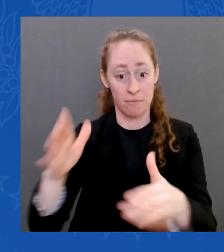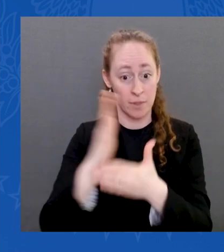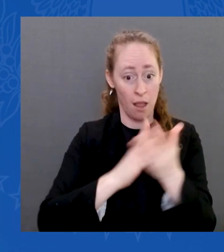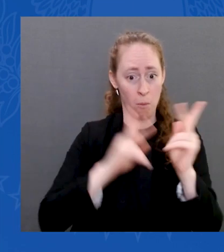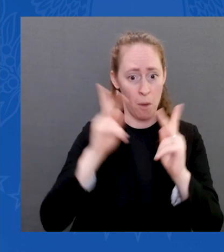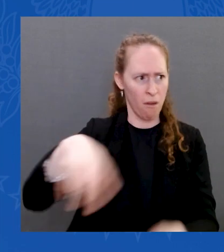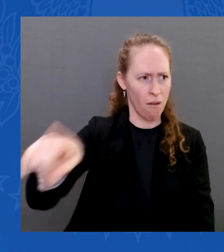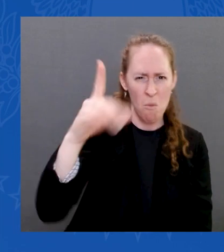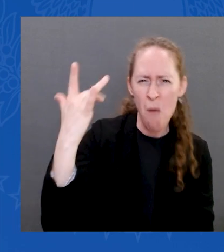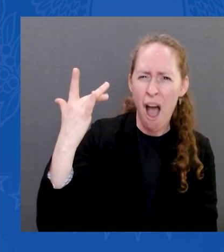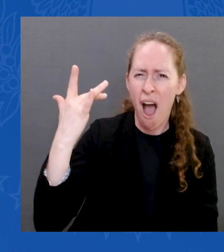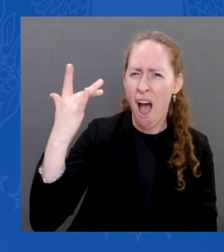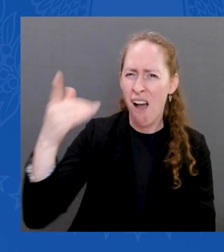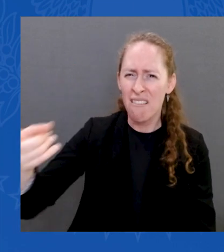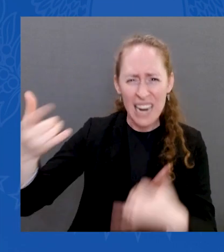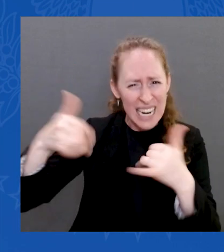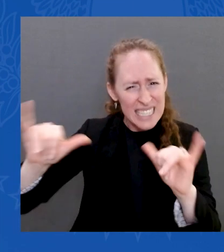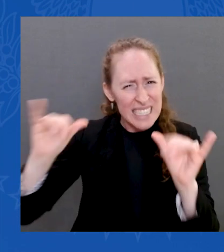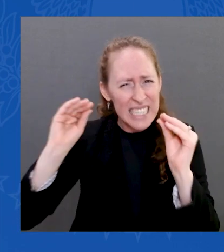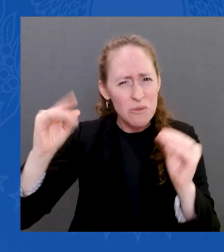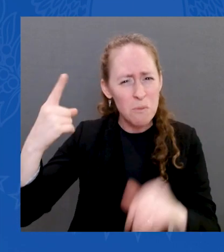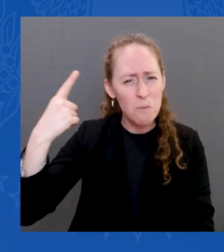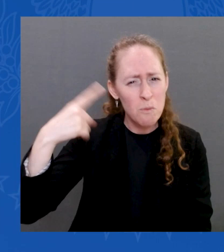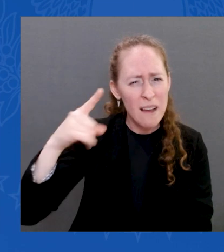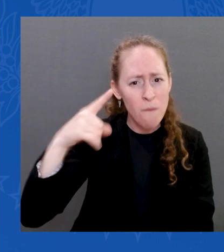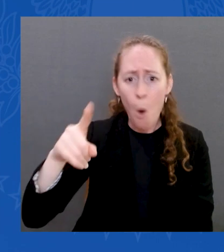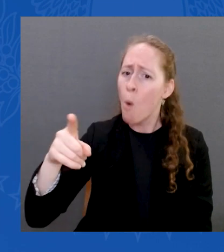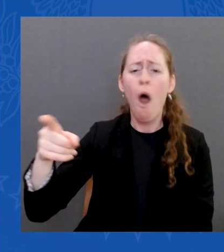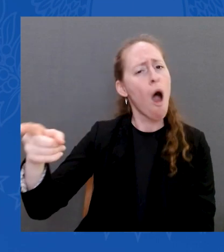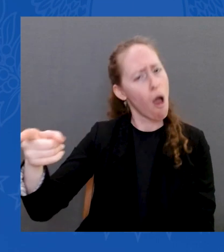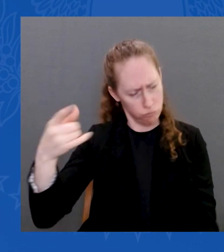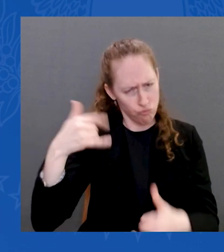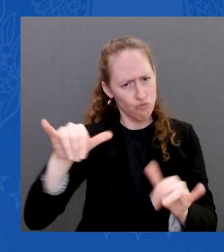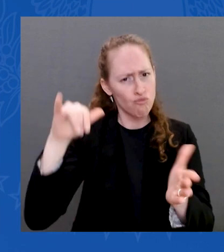at community college full time, and she does her job.